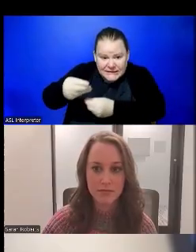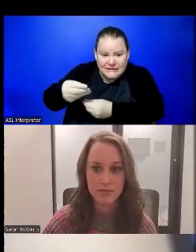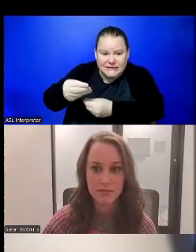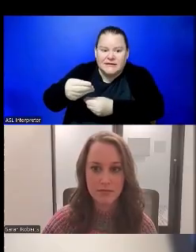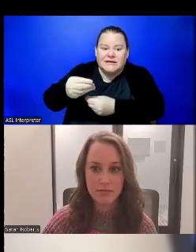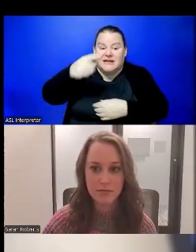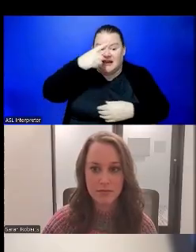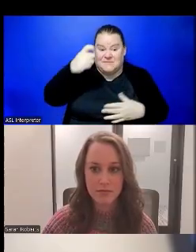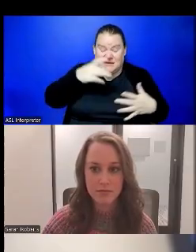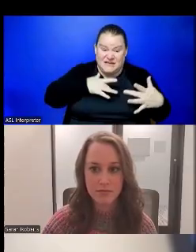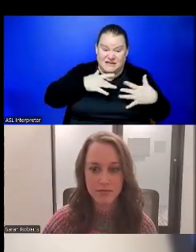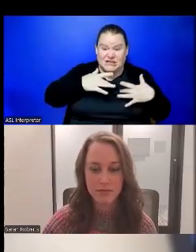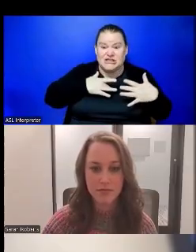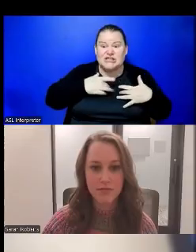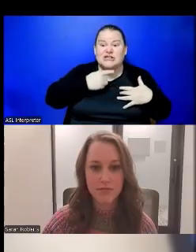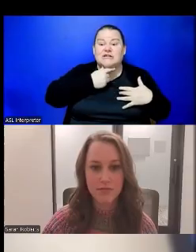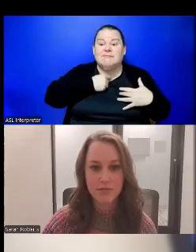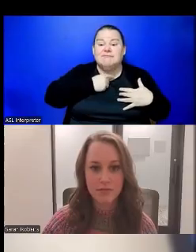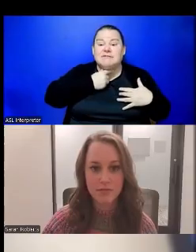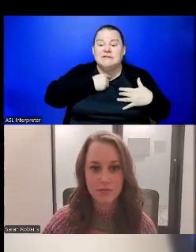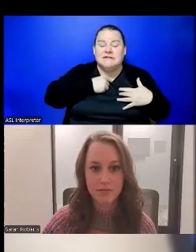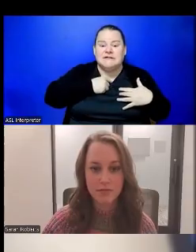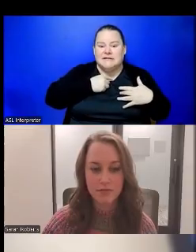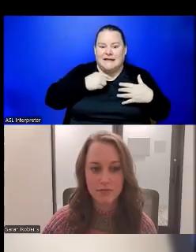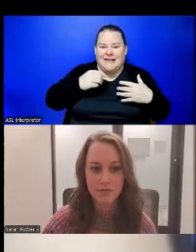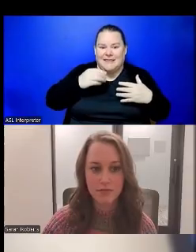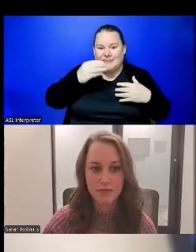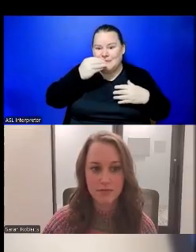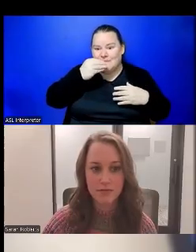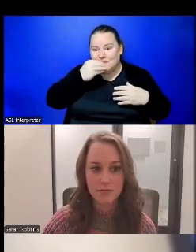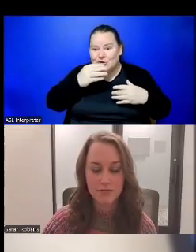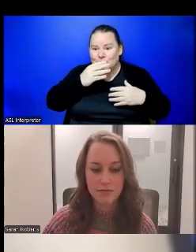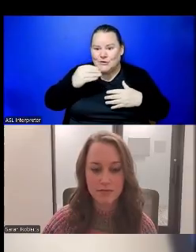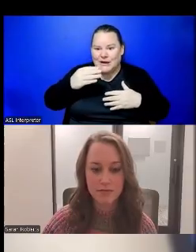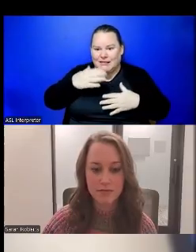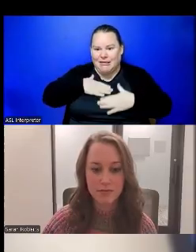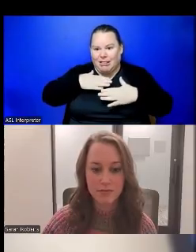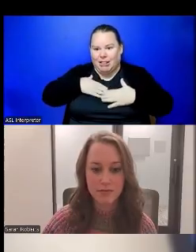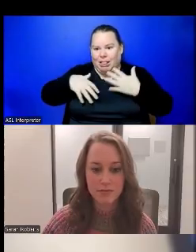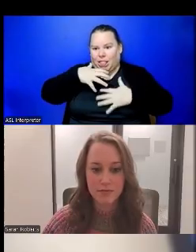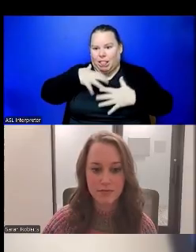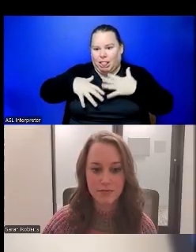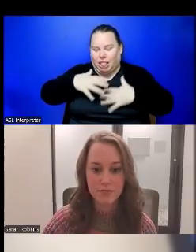aspiration, since the babies are so hypotonic, if they did try to eat and.